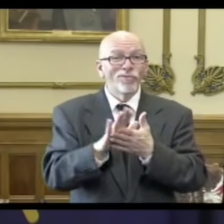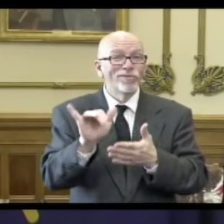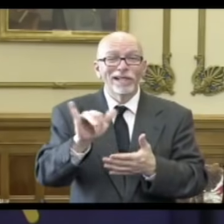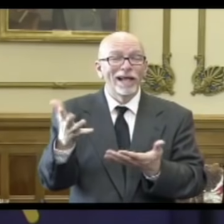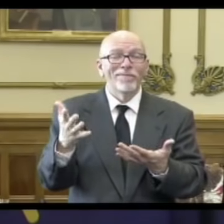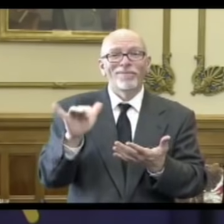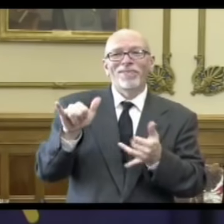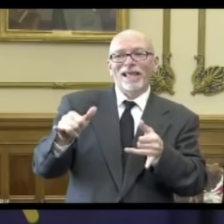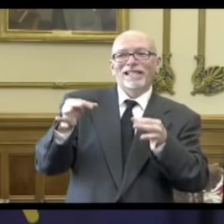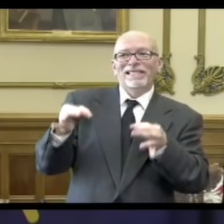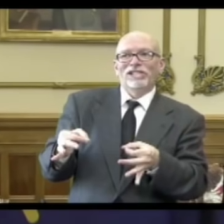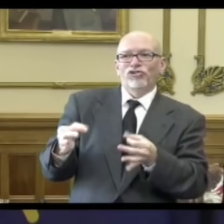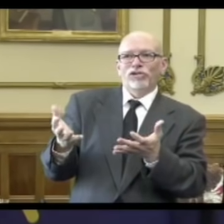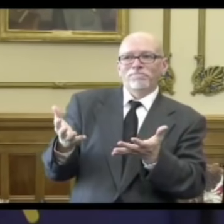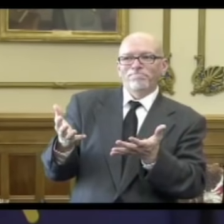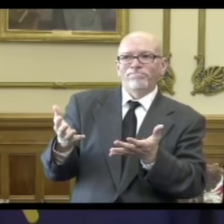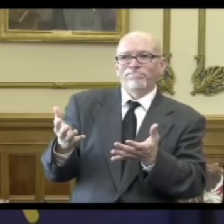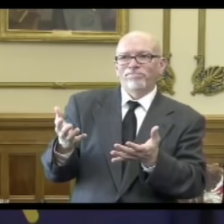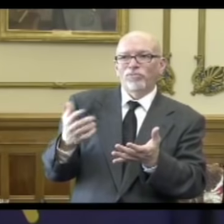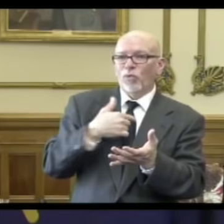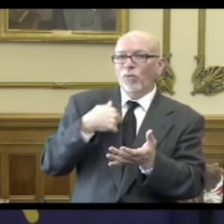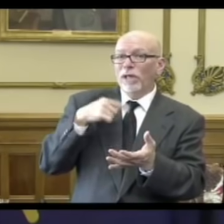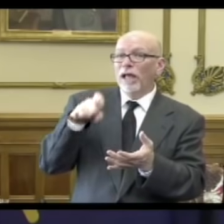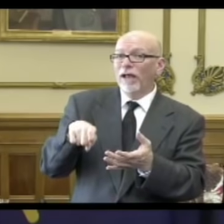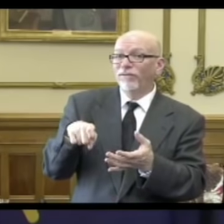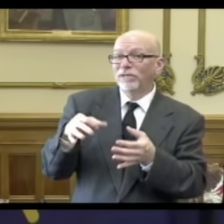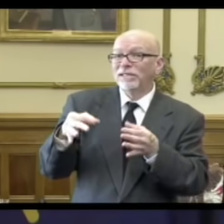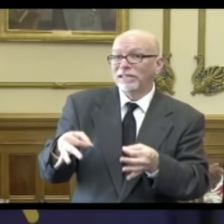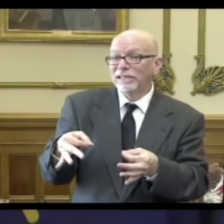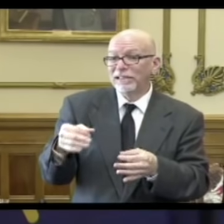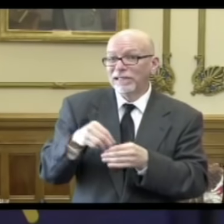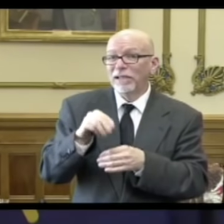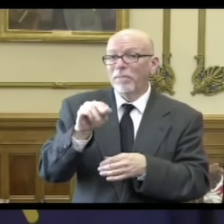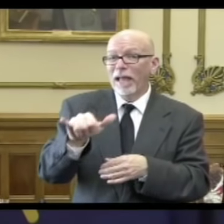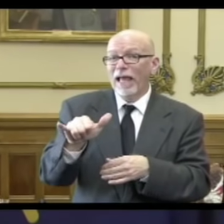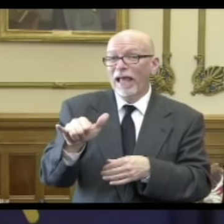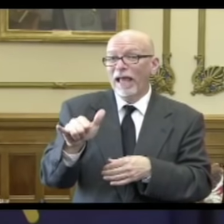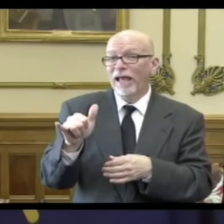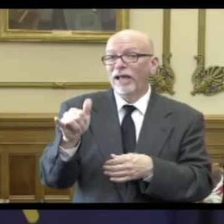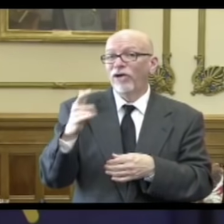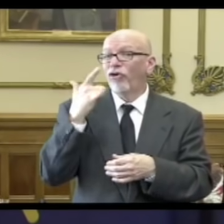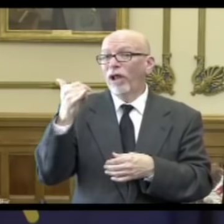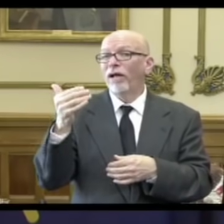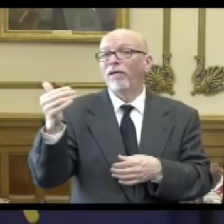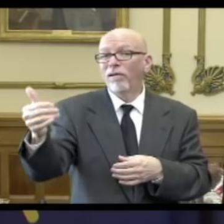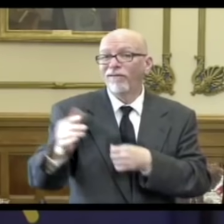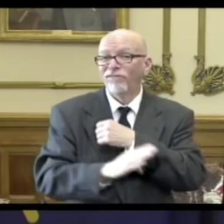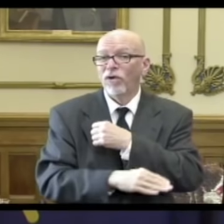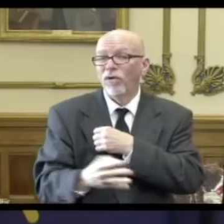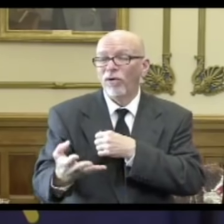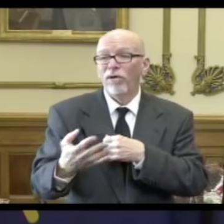US TO MAKE THESE DECISIONS AS FOR COLLEGE OR SCHEDULES JUST LIKE A FRUIT WELL, THAT'S